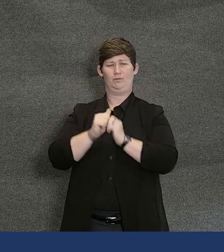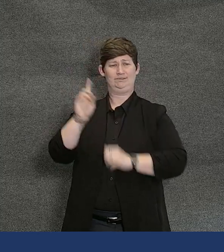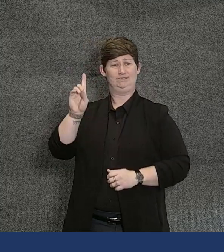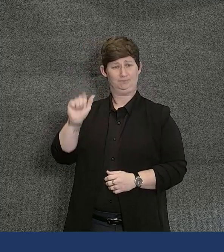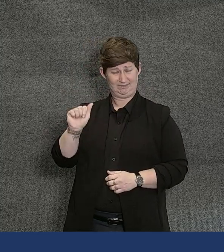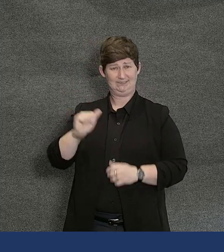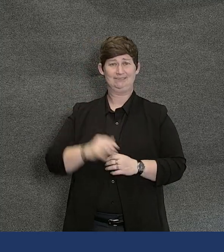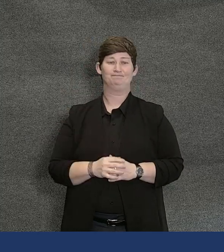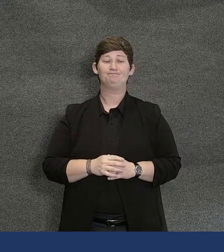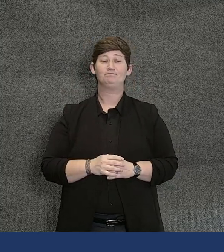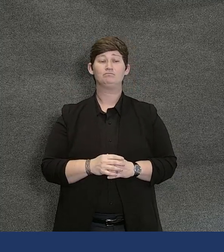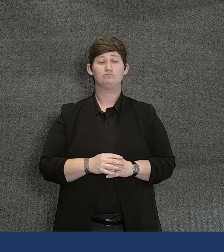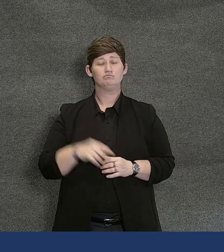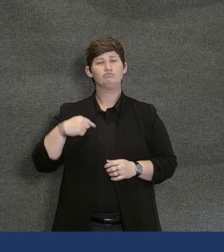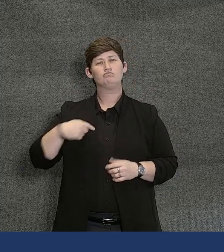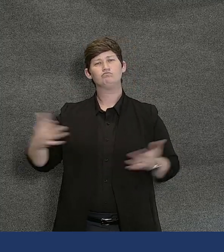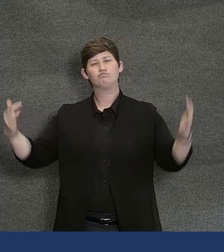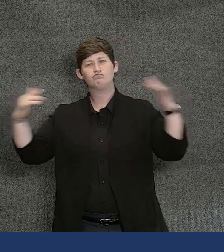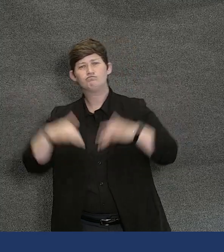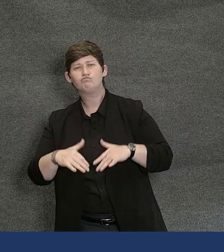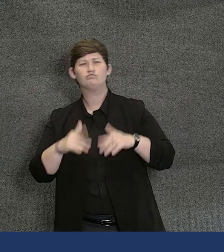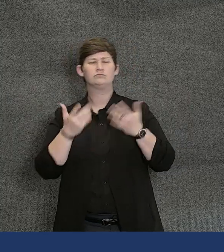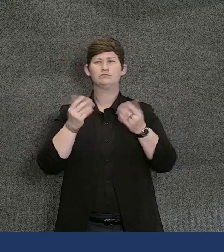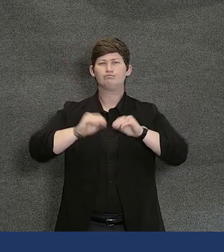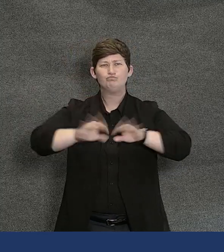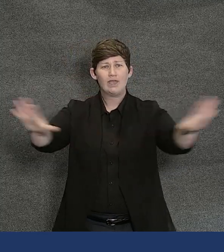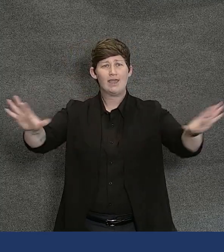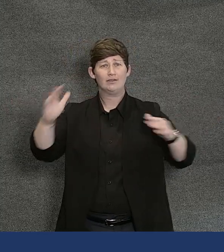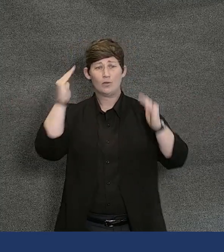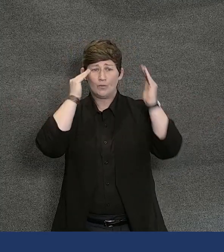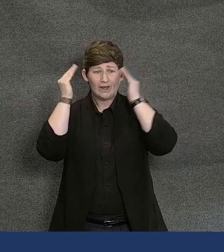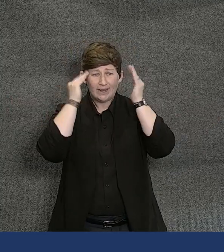to the rights of people with disabilities